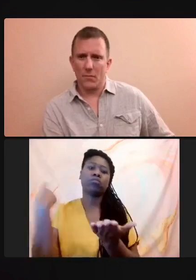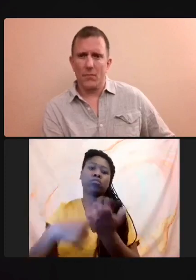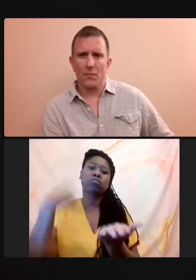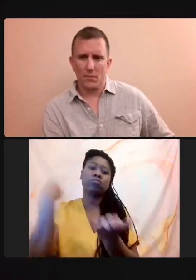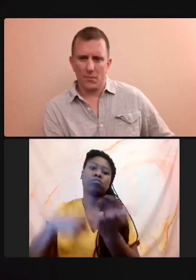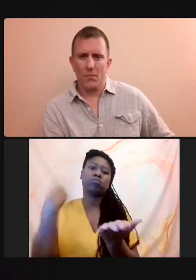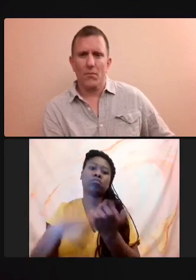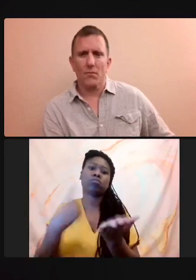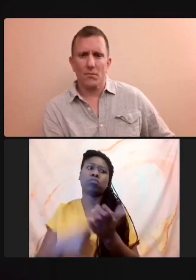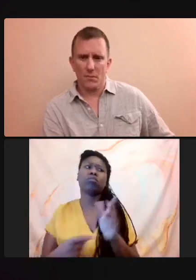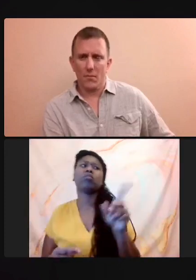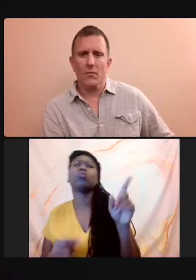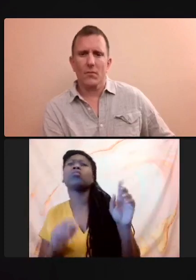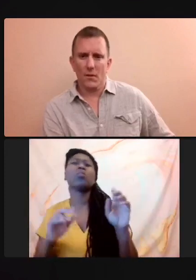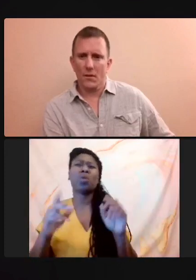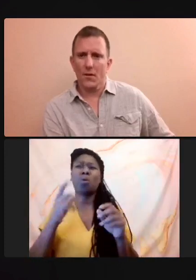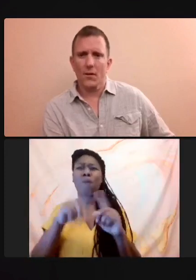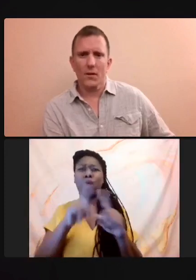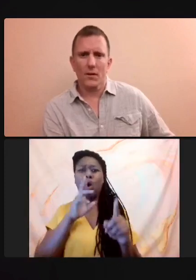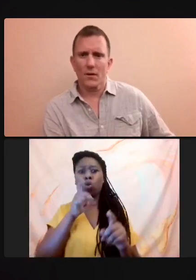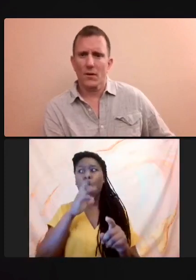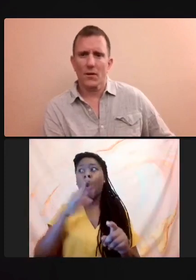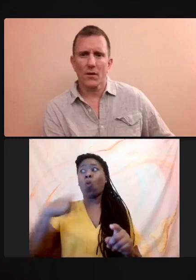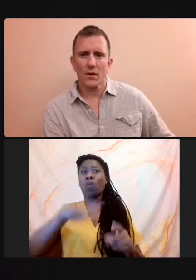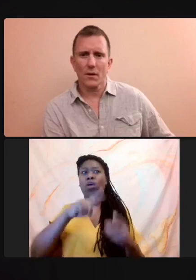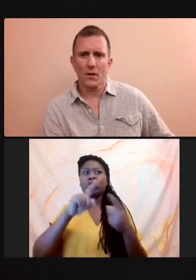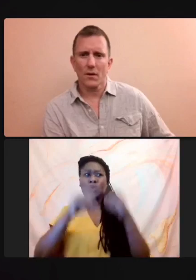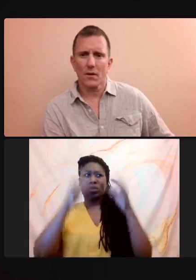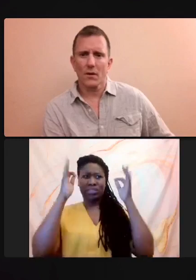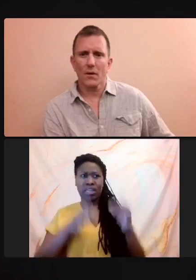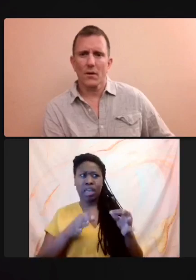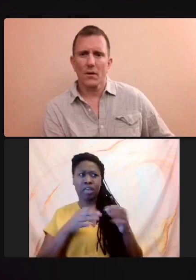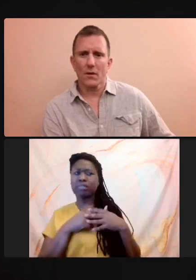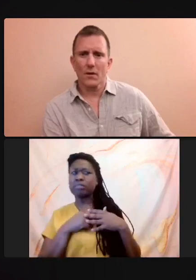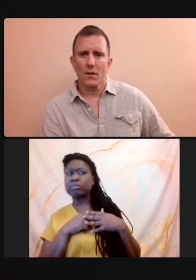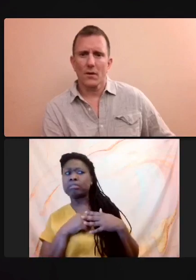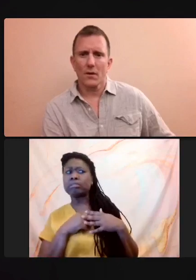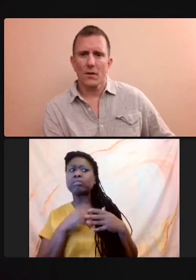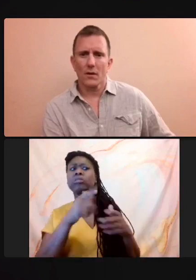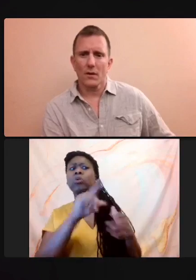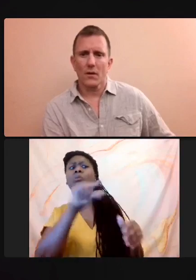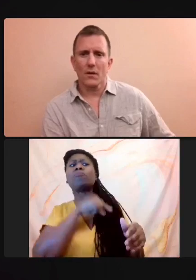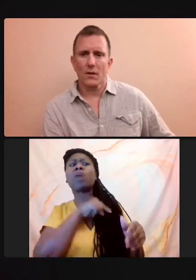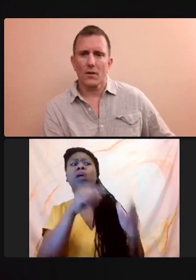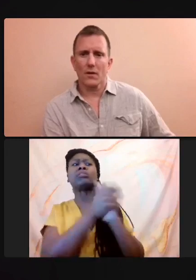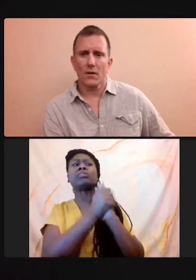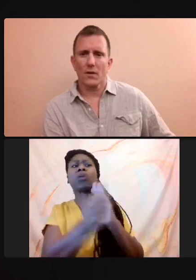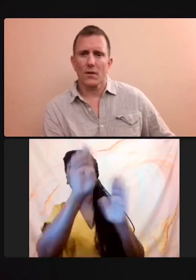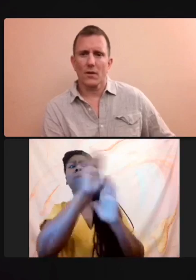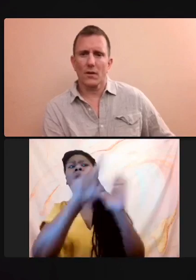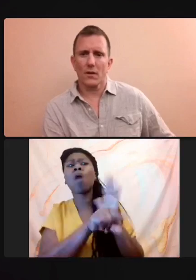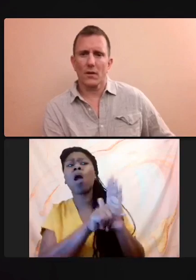So the reason why we're targeting hearing individuals is that typically